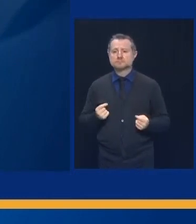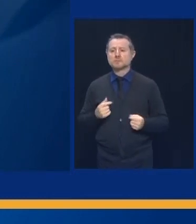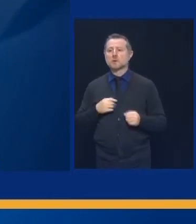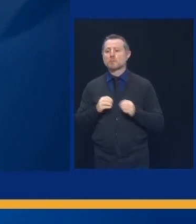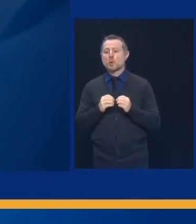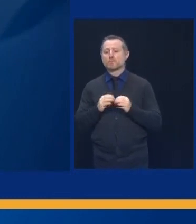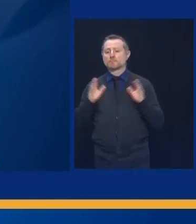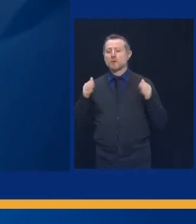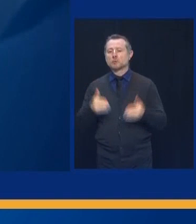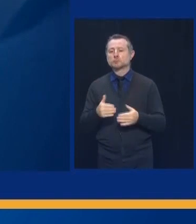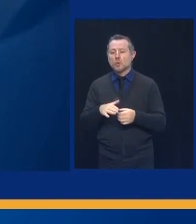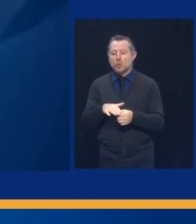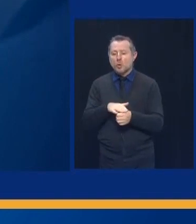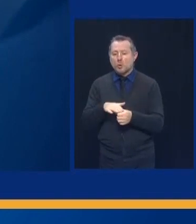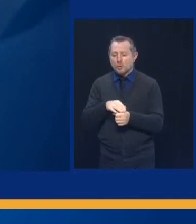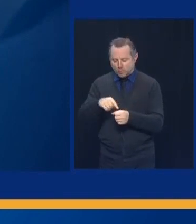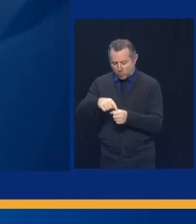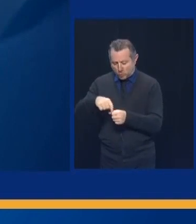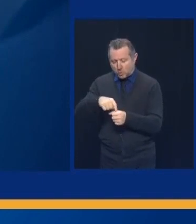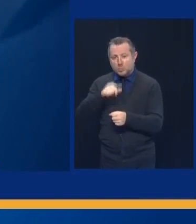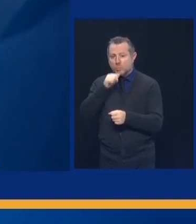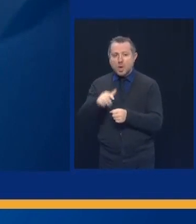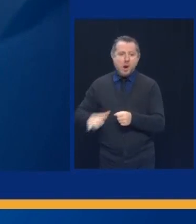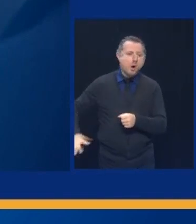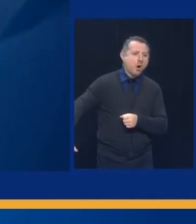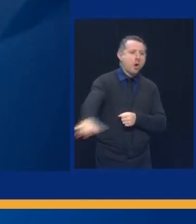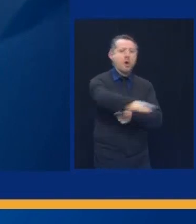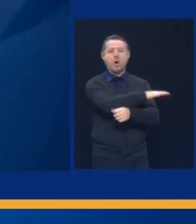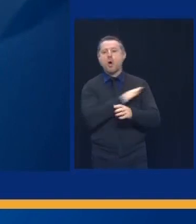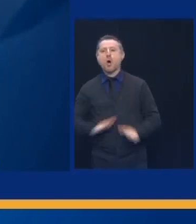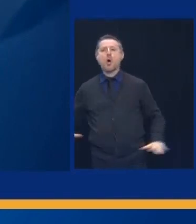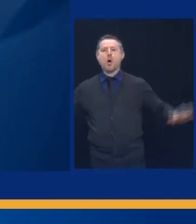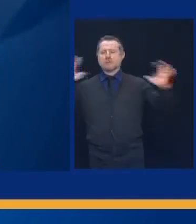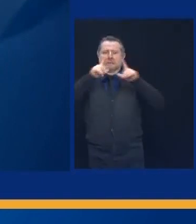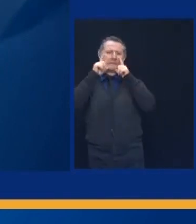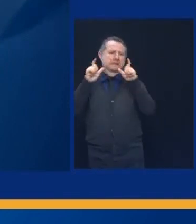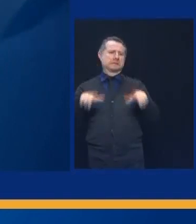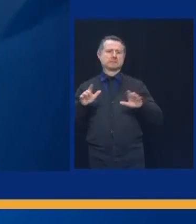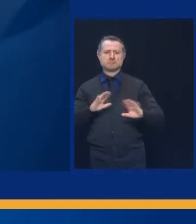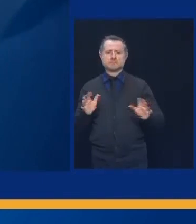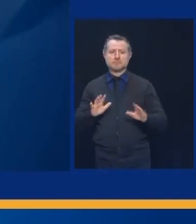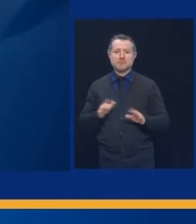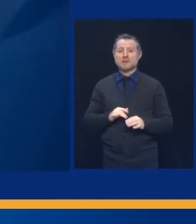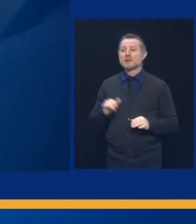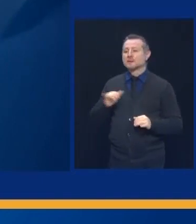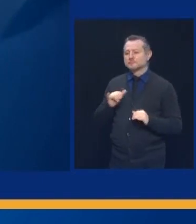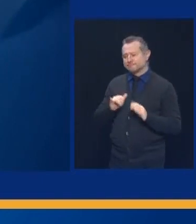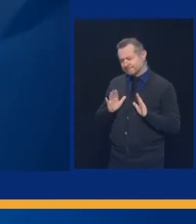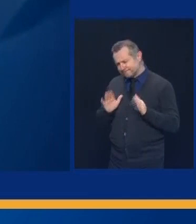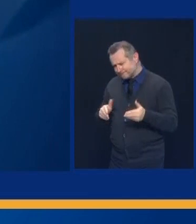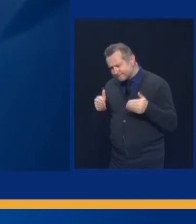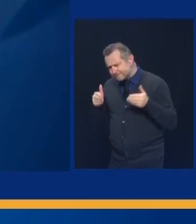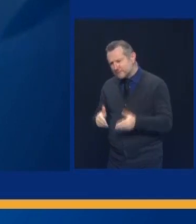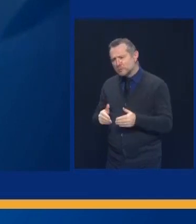BACKLASH. ALL RIGHT. SO THEN TAKE MOREó6[l LOCALIZED ACTIONS.